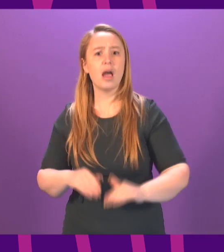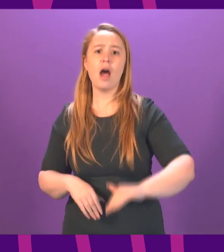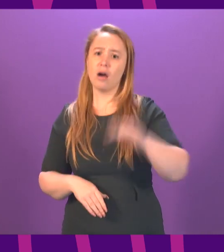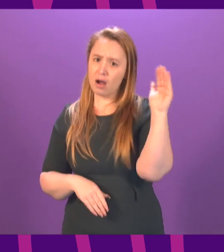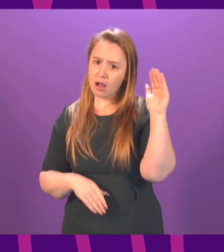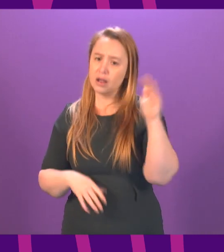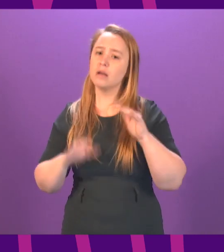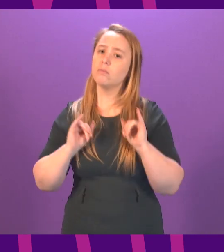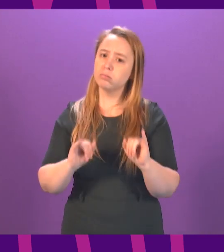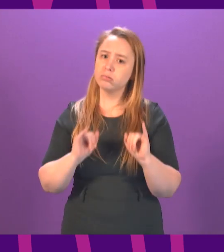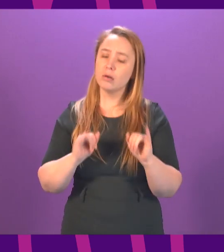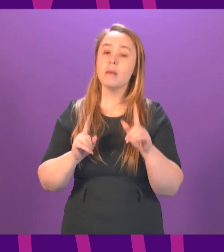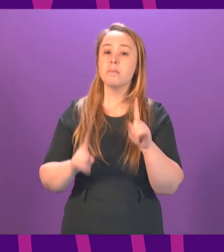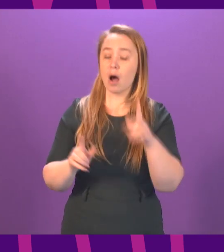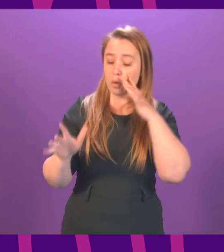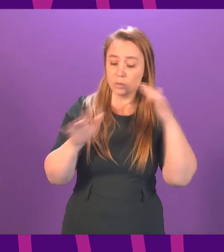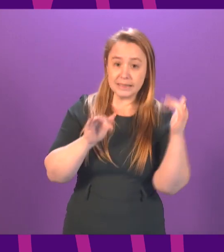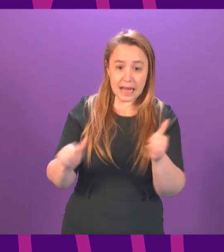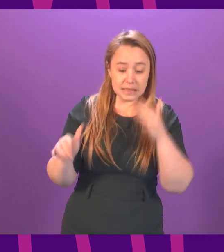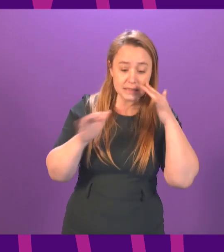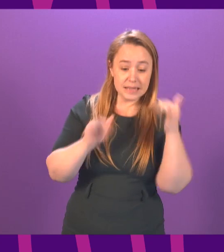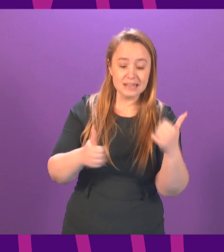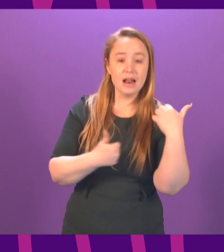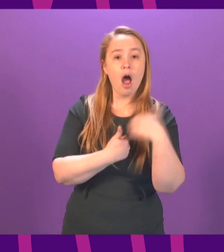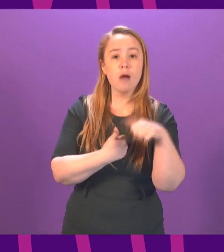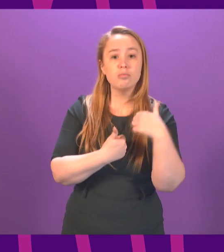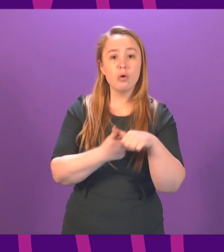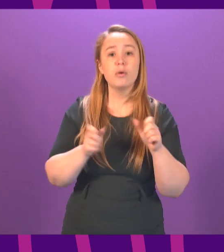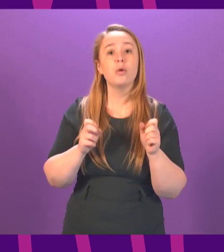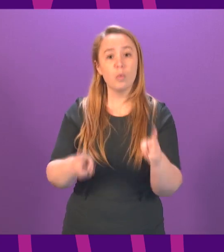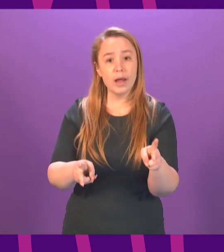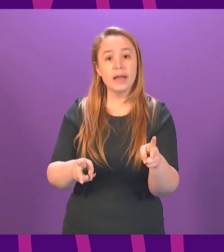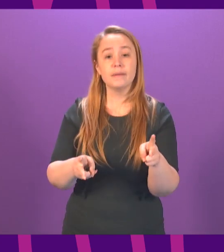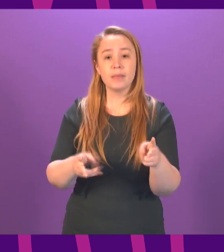and we are using testing appropriately in order to do that, expanding that as we go.